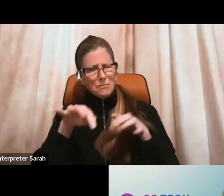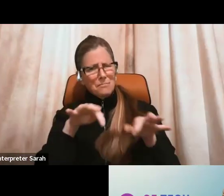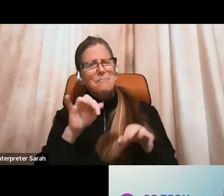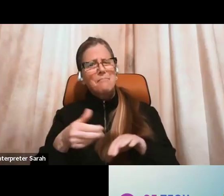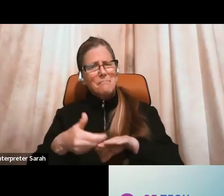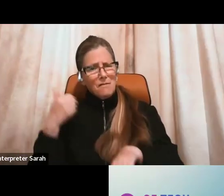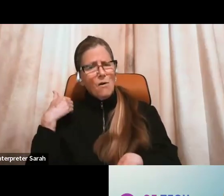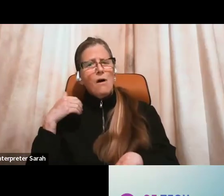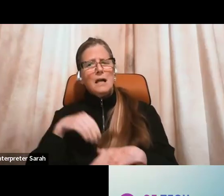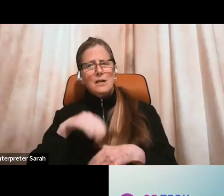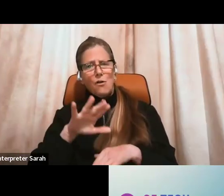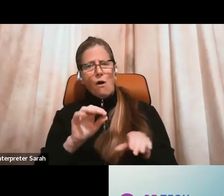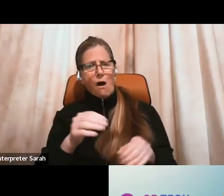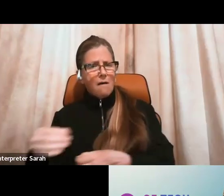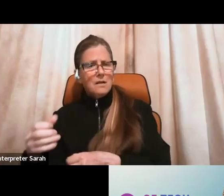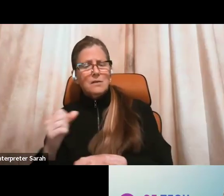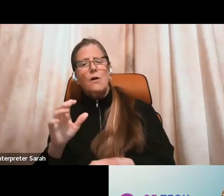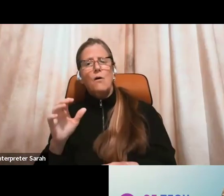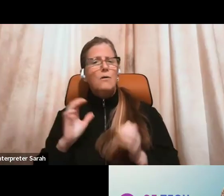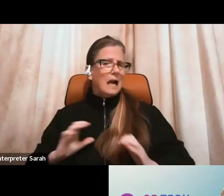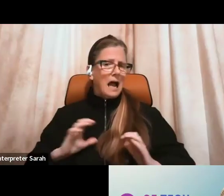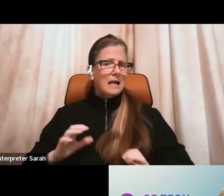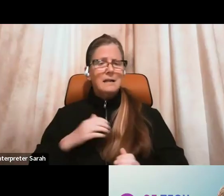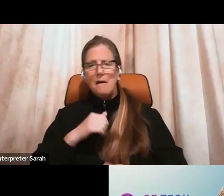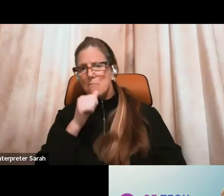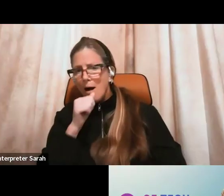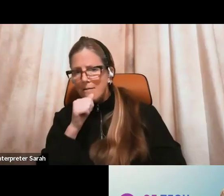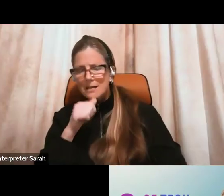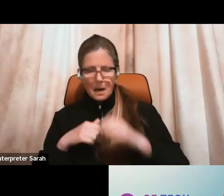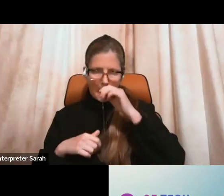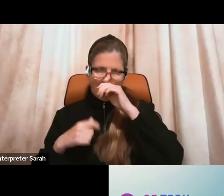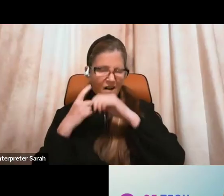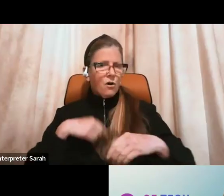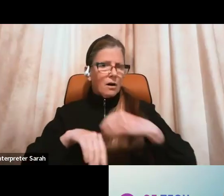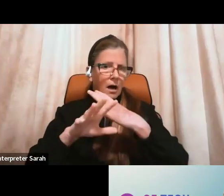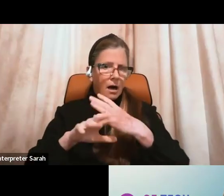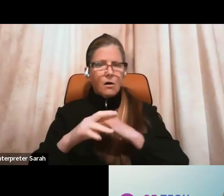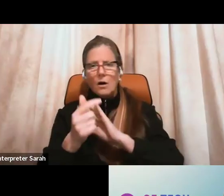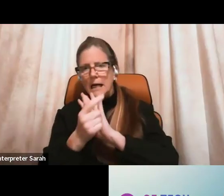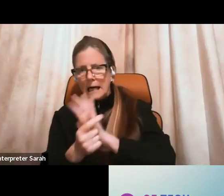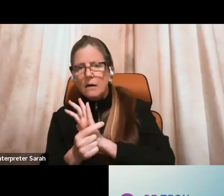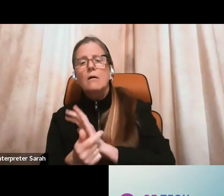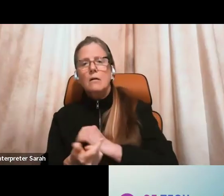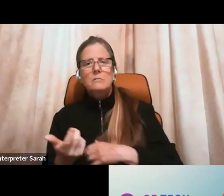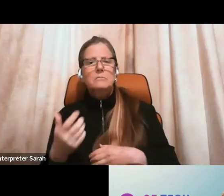offices to give that privacy space, etc. So, for telehealth or legal kind of consultations. And so,